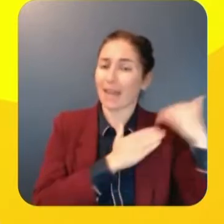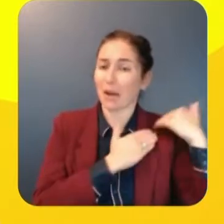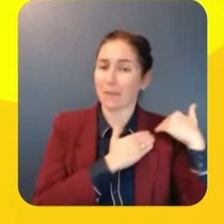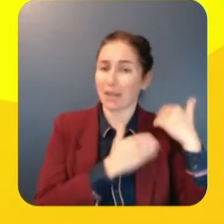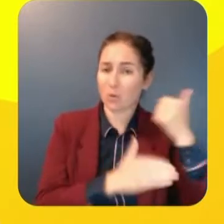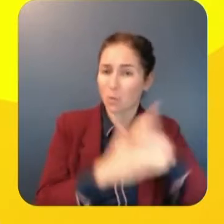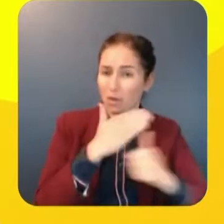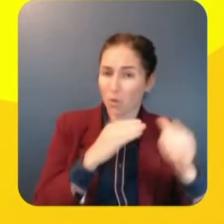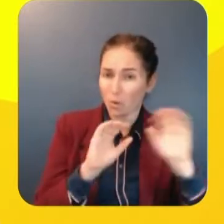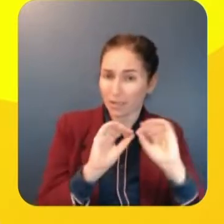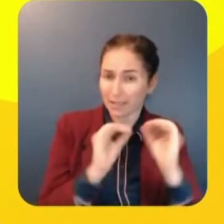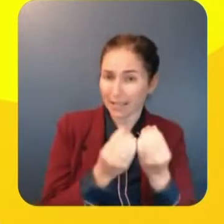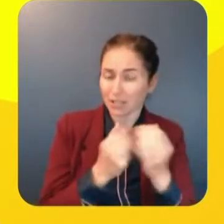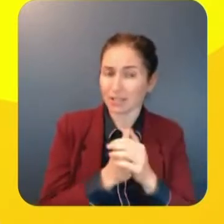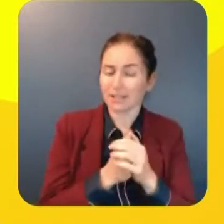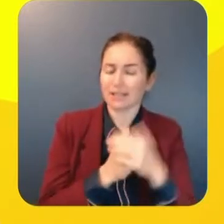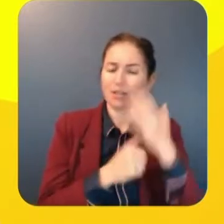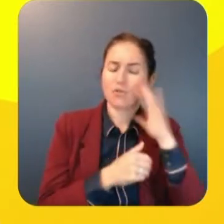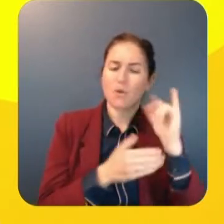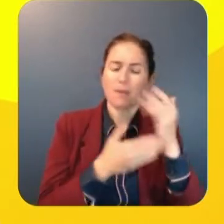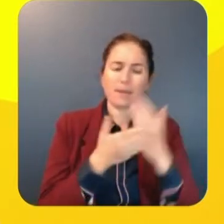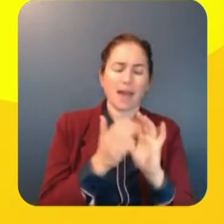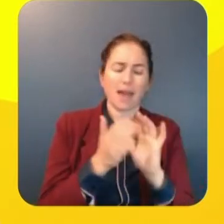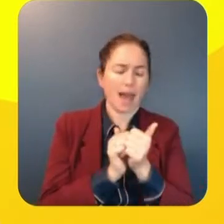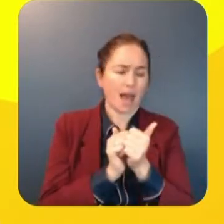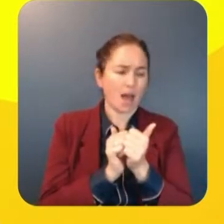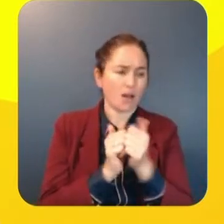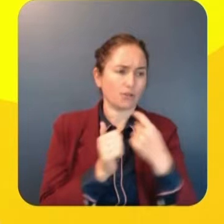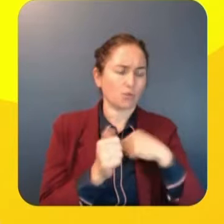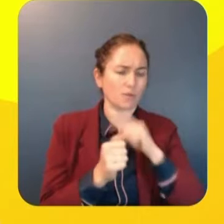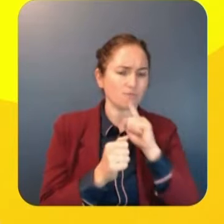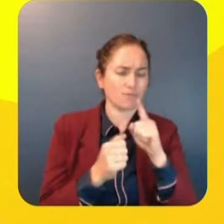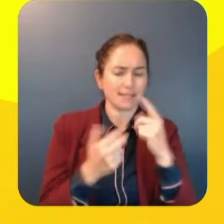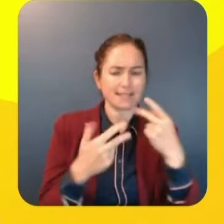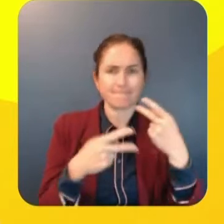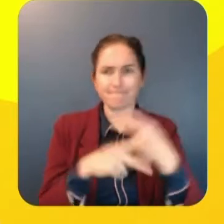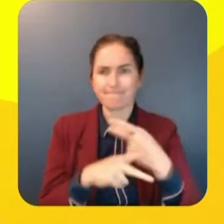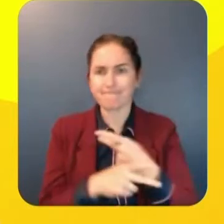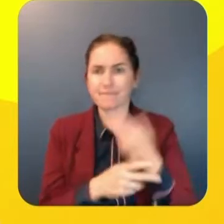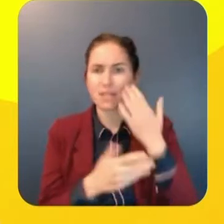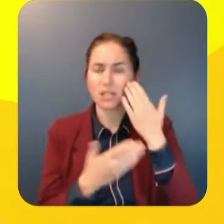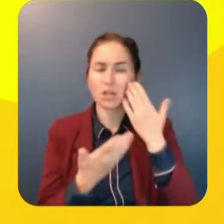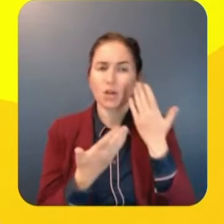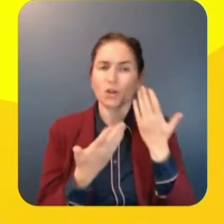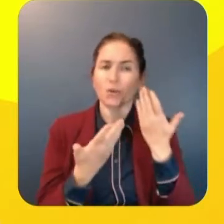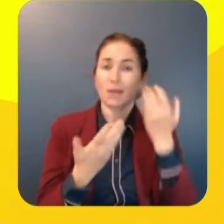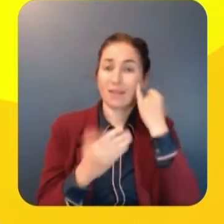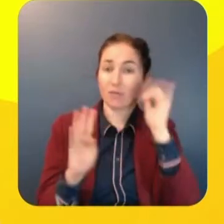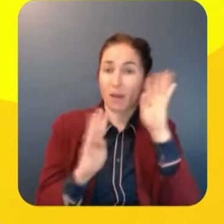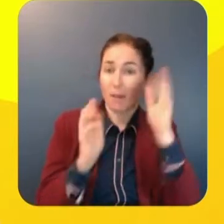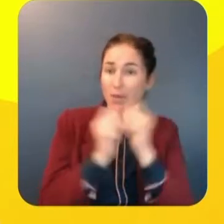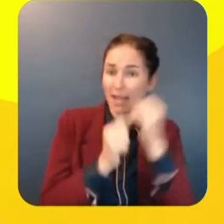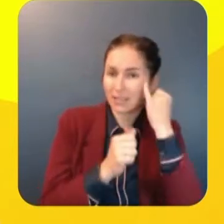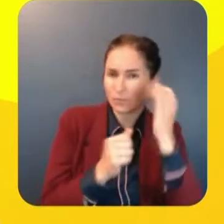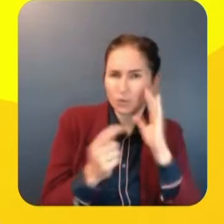And it was that piece of how do we unpack that piece of. We can come up with lots of ideas of what we're gonna do. But if we're not accountable and if we don't actually